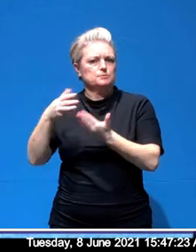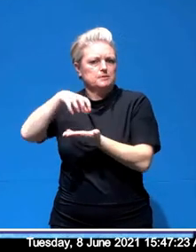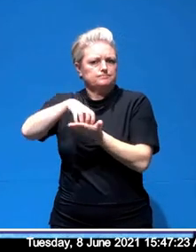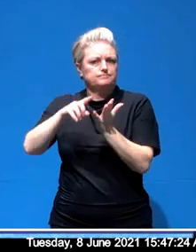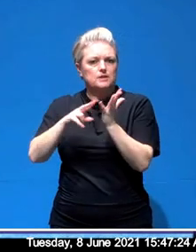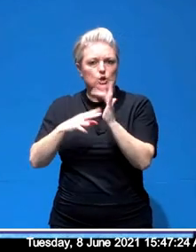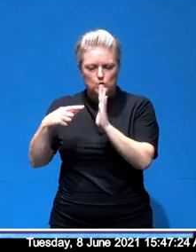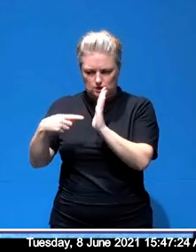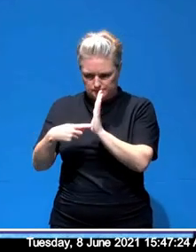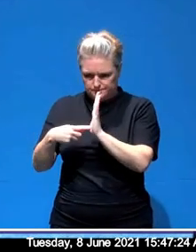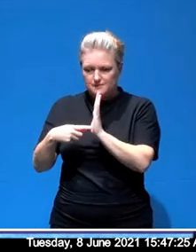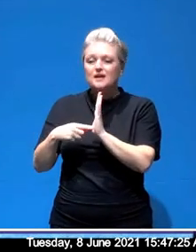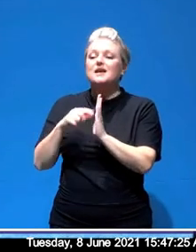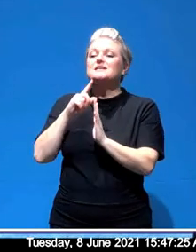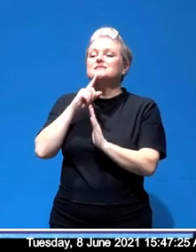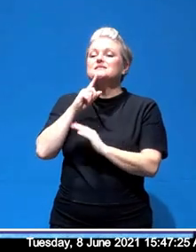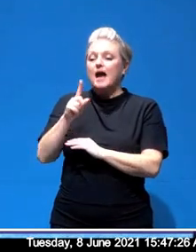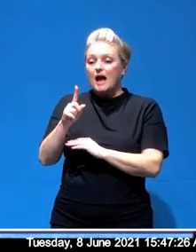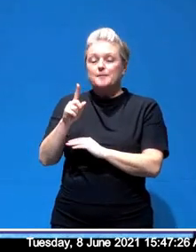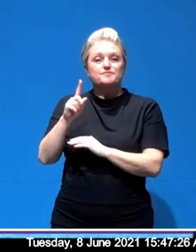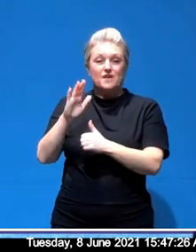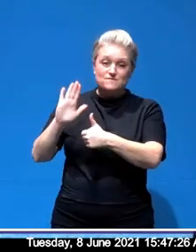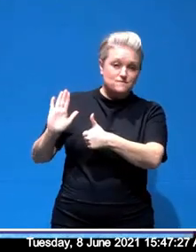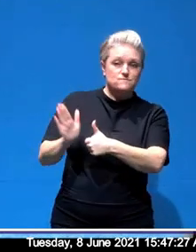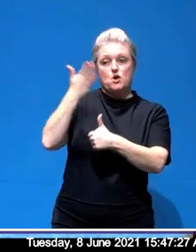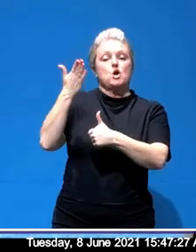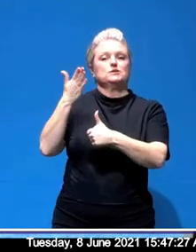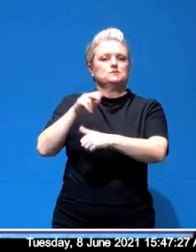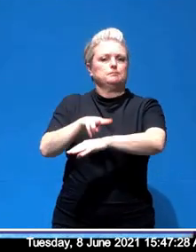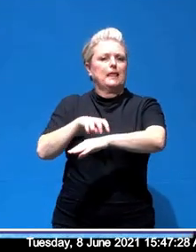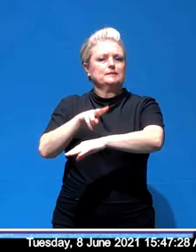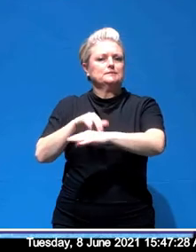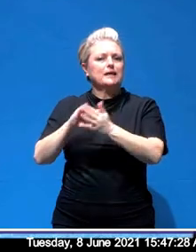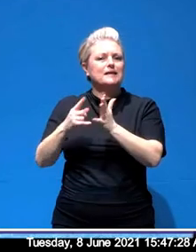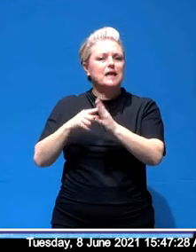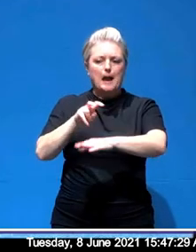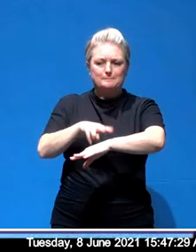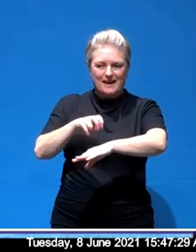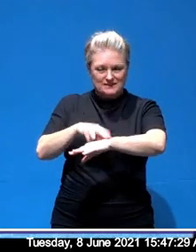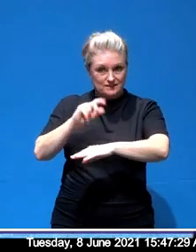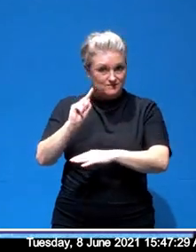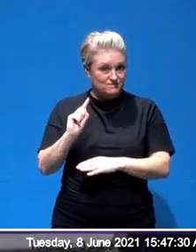Australian Police have concluded the investigation. Does that remain your understanding of the situation? That's my understanding, yes.